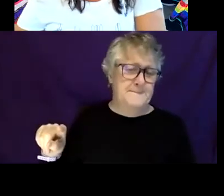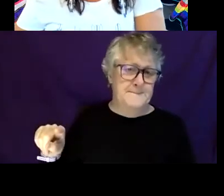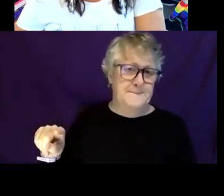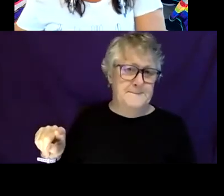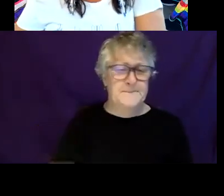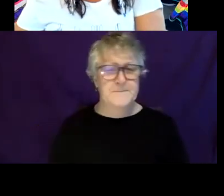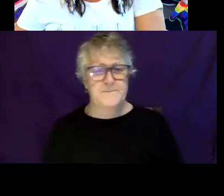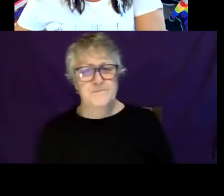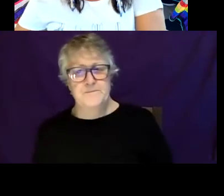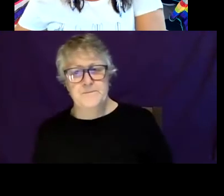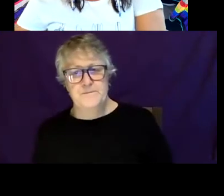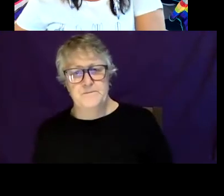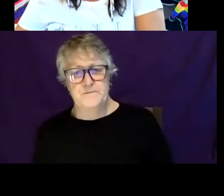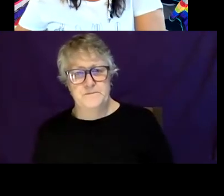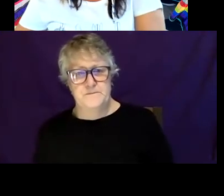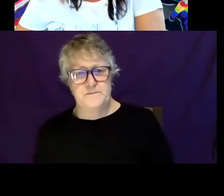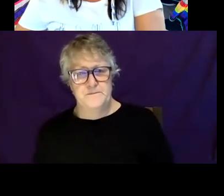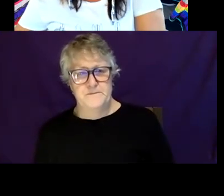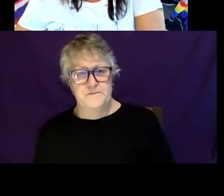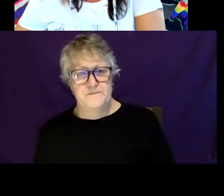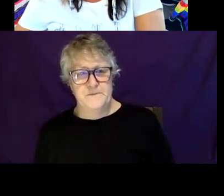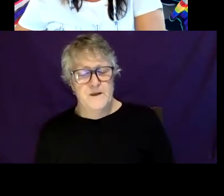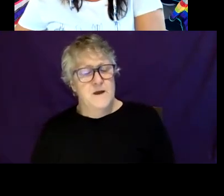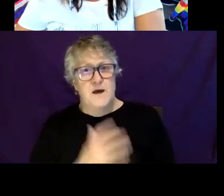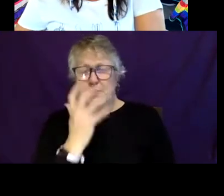Kelly: Gosh, so many thoughts so many thoughts